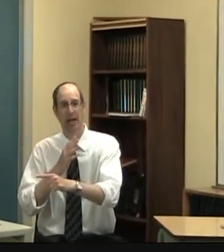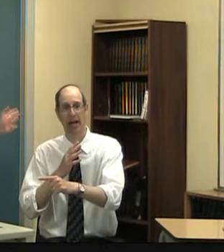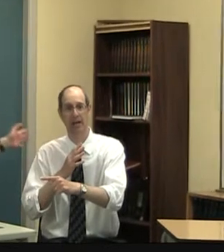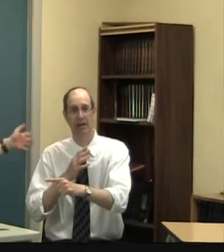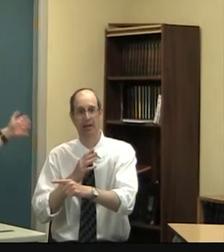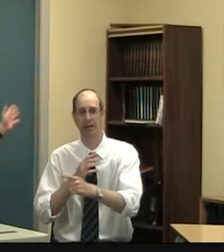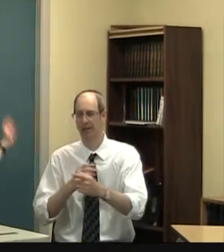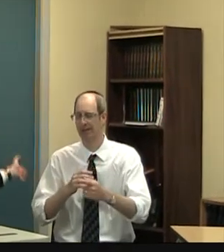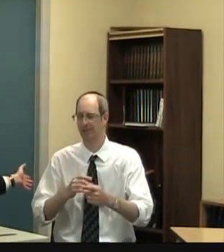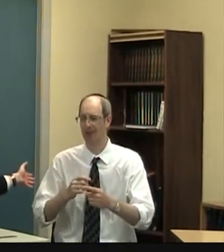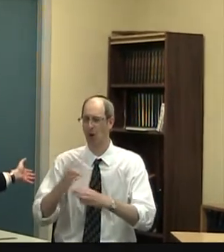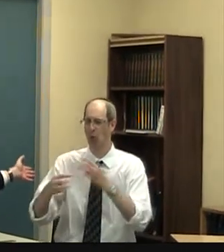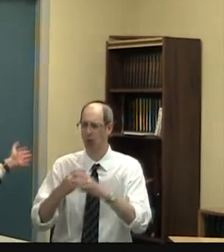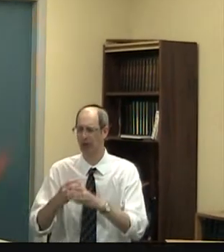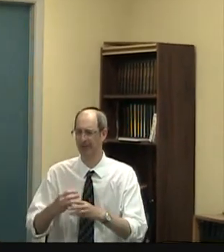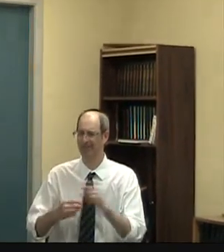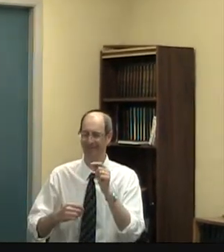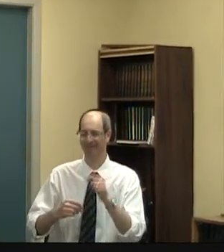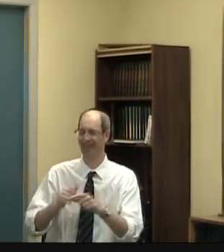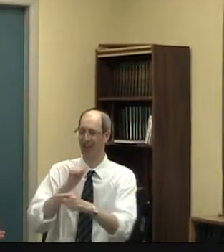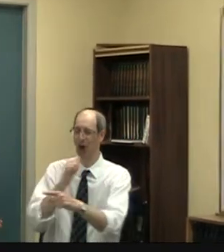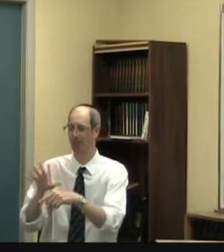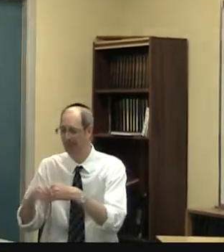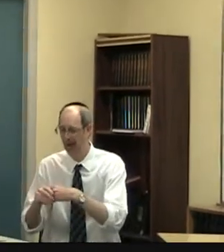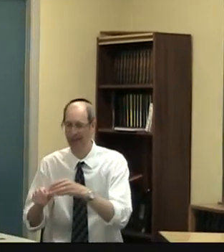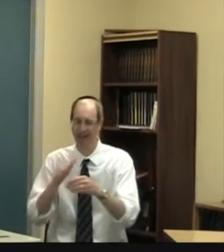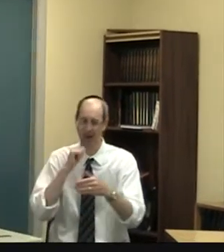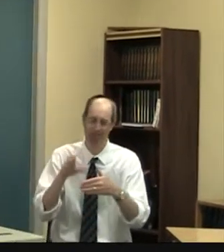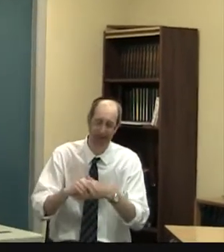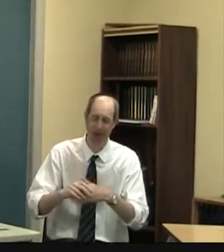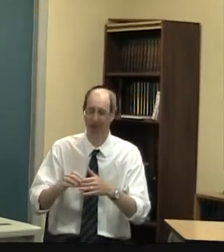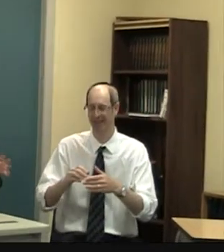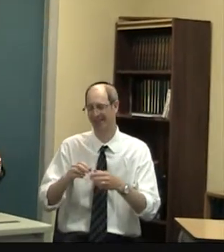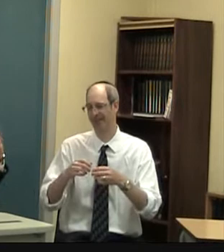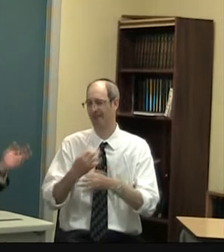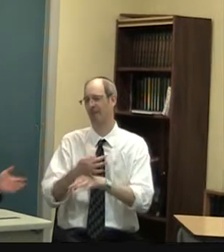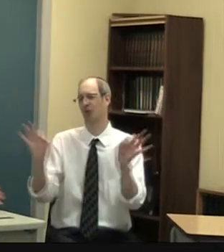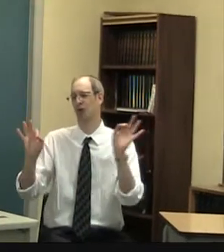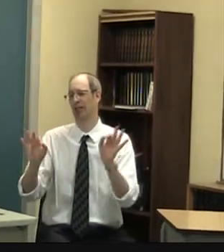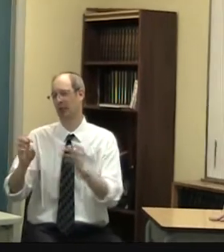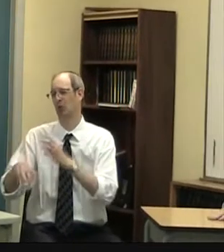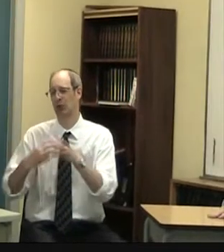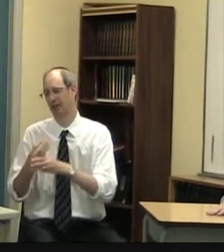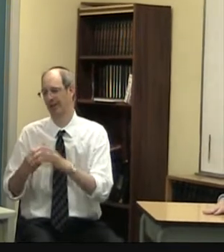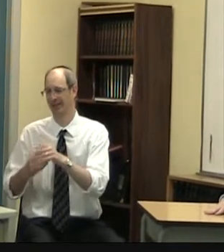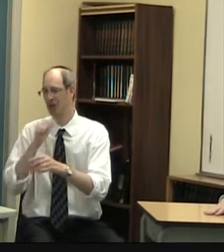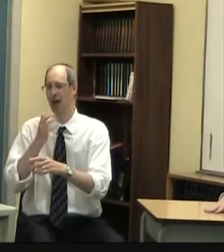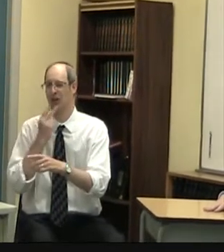Somewhere no one is married do you married one thing you're not married the next door war then you get on the wheel sisters yeah it was like it's a big bush